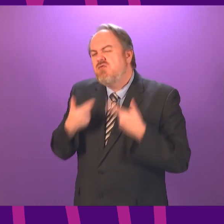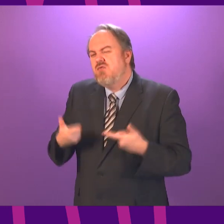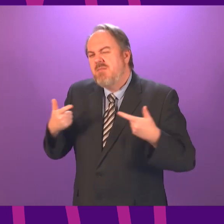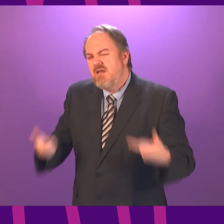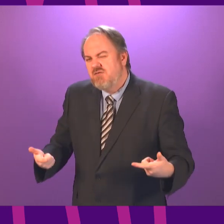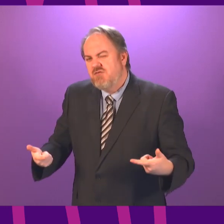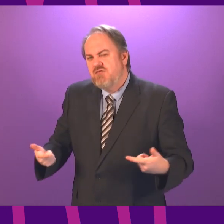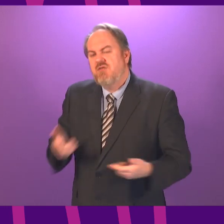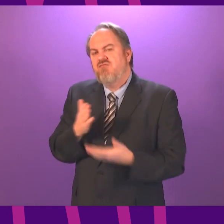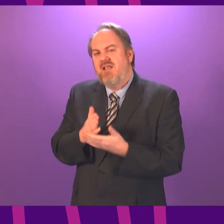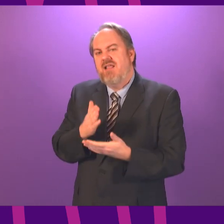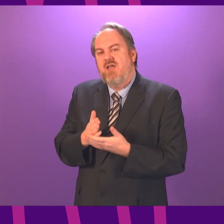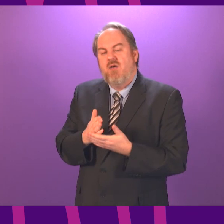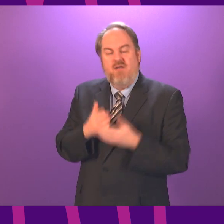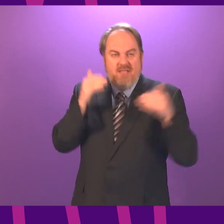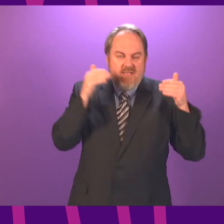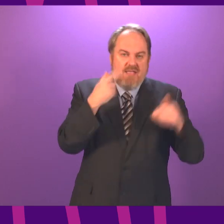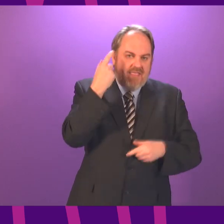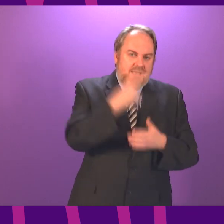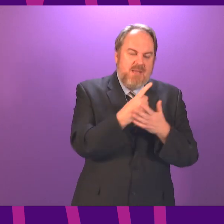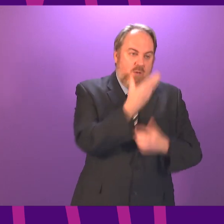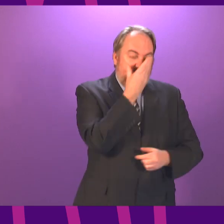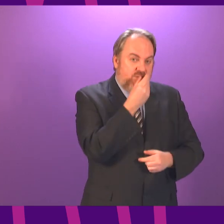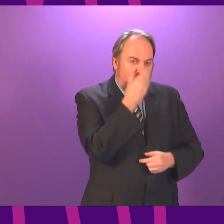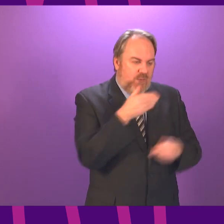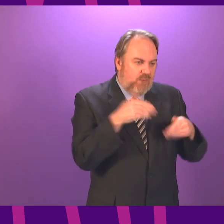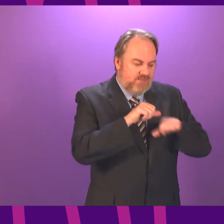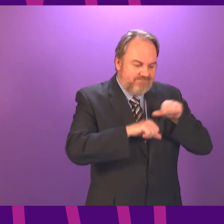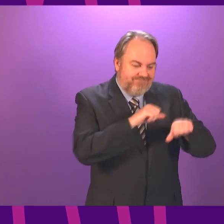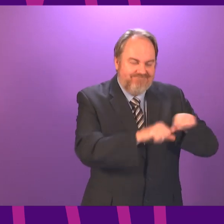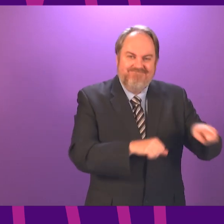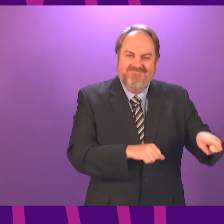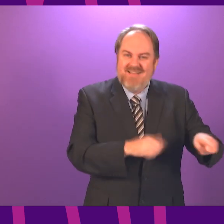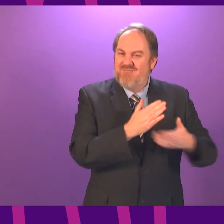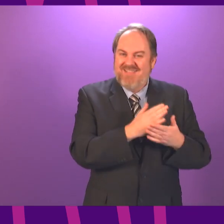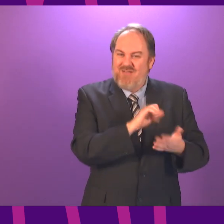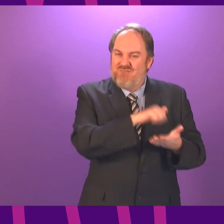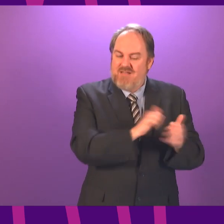perhaps relied too much on flu preparations and had not done enough to prepare for the